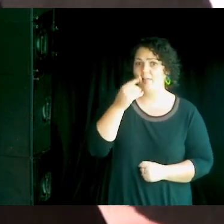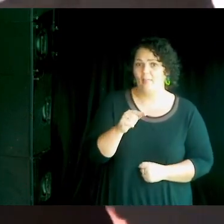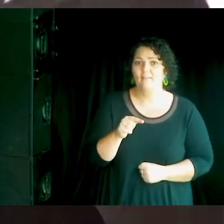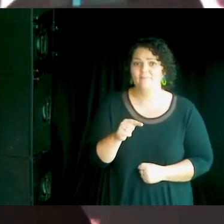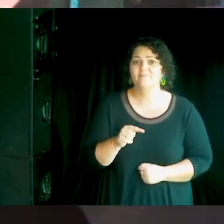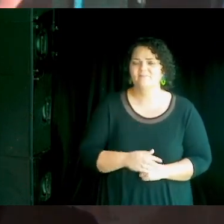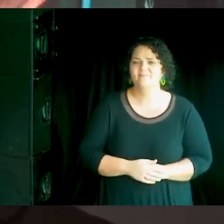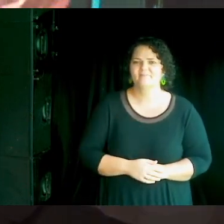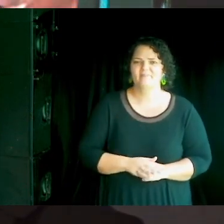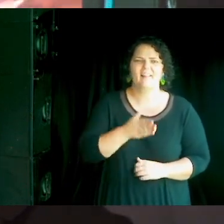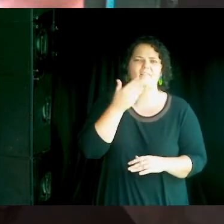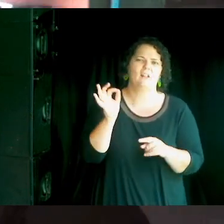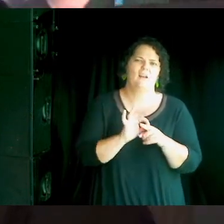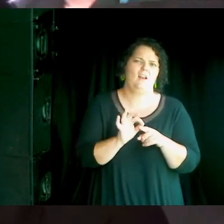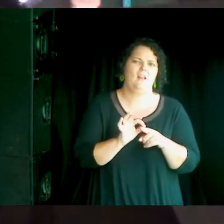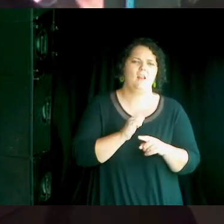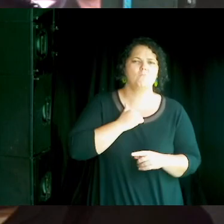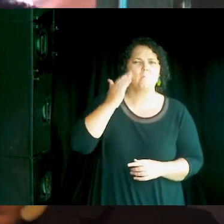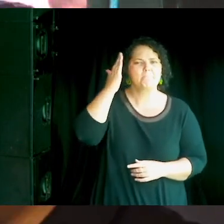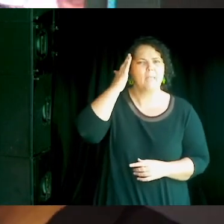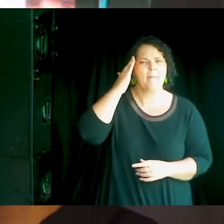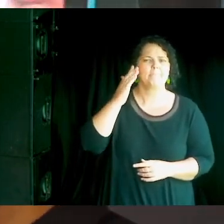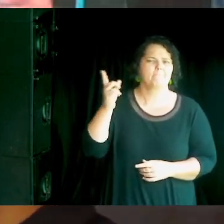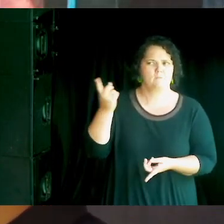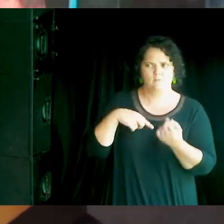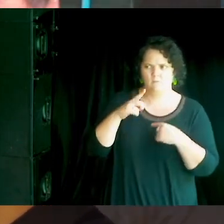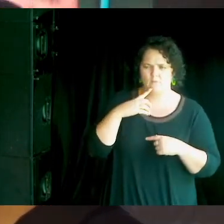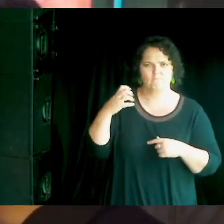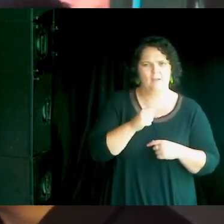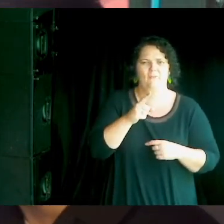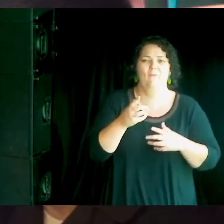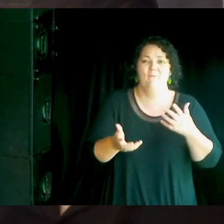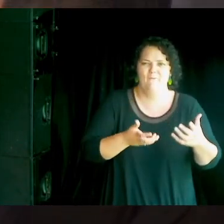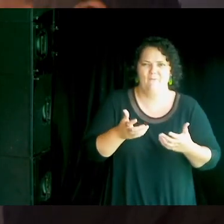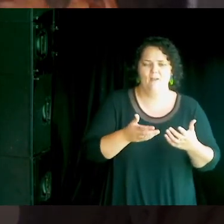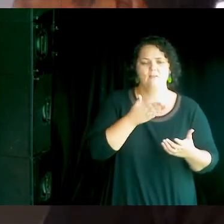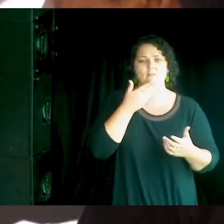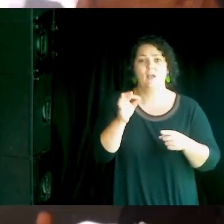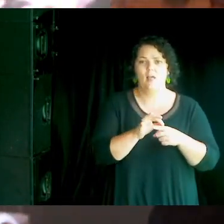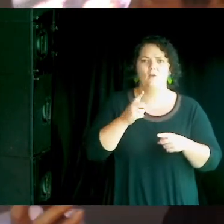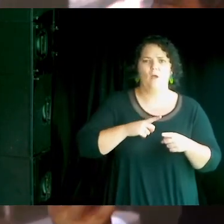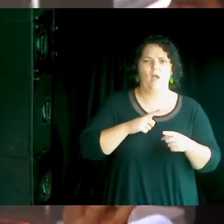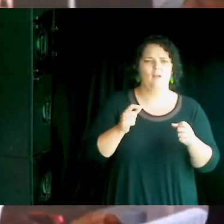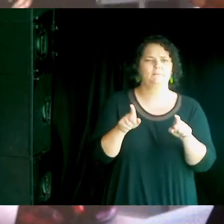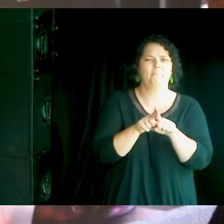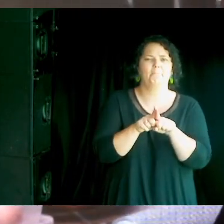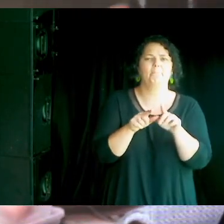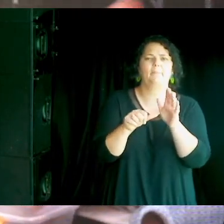and my mom always said you need to fry this color like a jade because jade is money it's a bit salty too you put something in it it's a bit salty yeah so we're seasoned